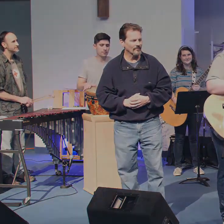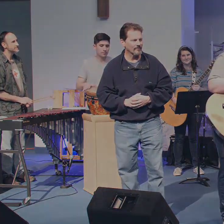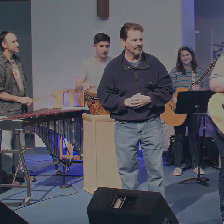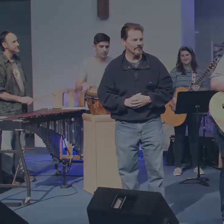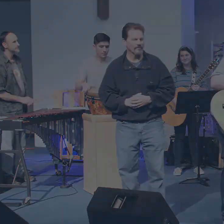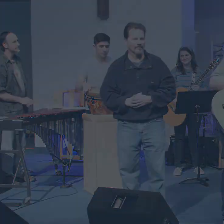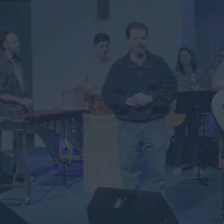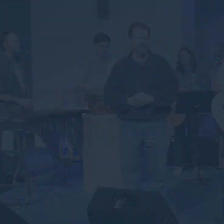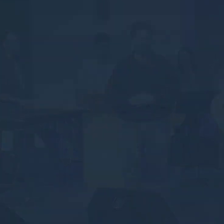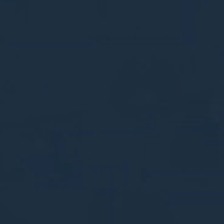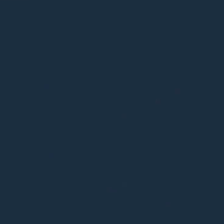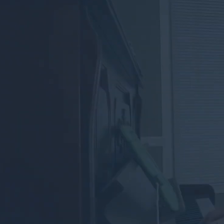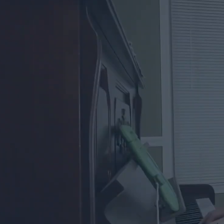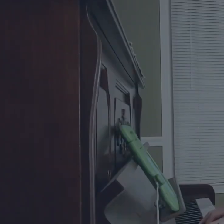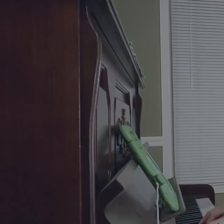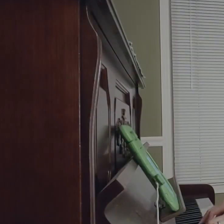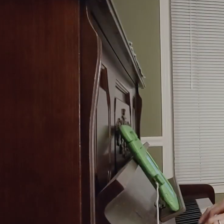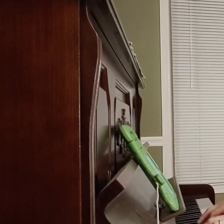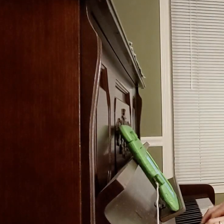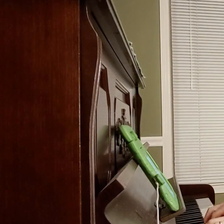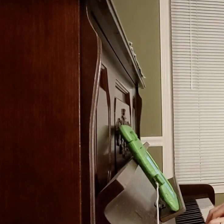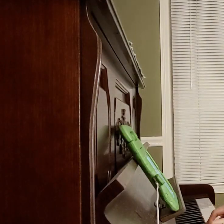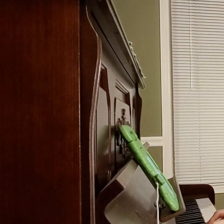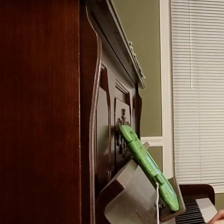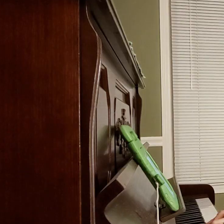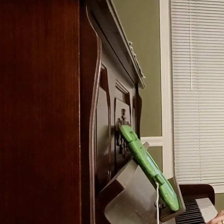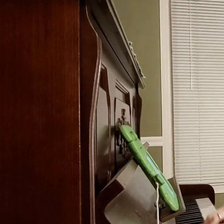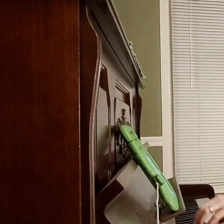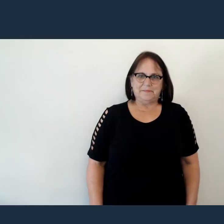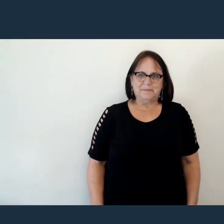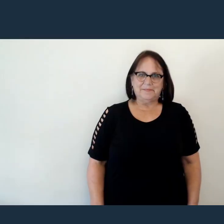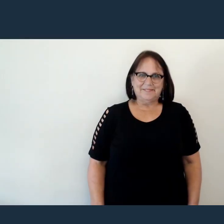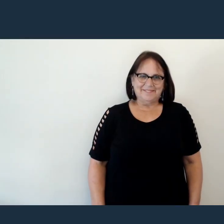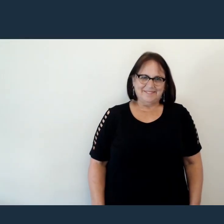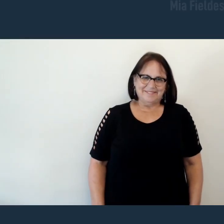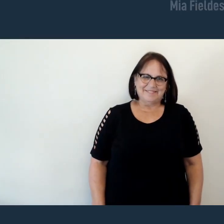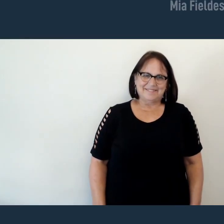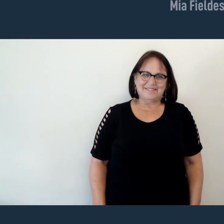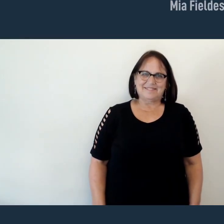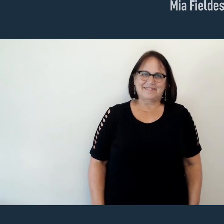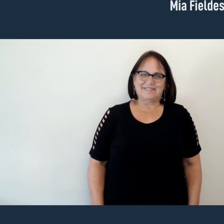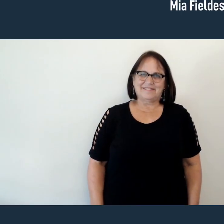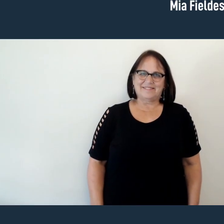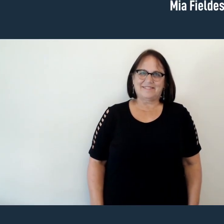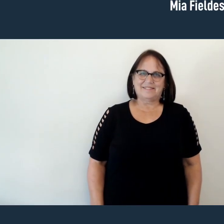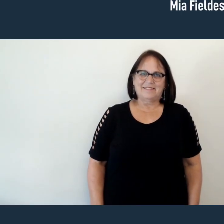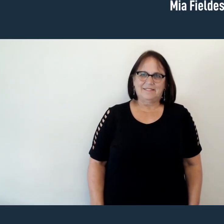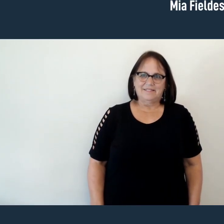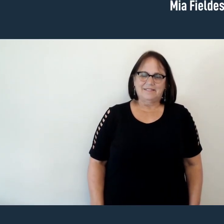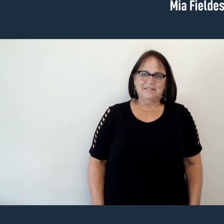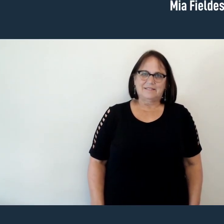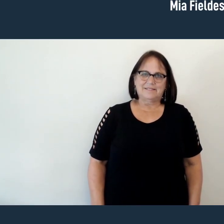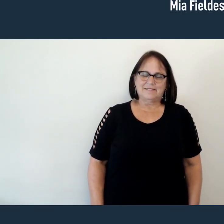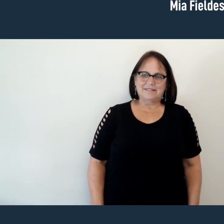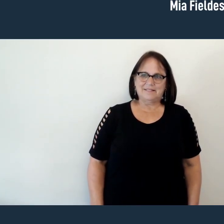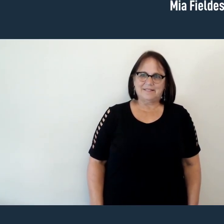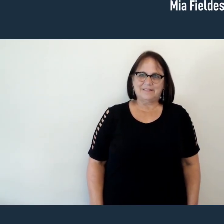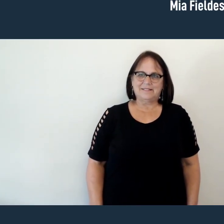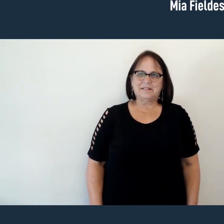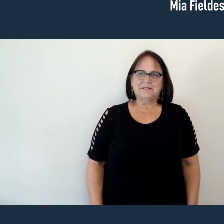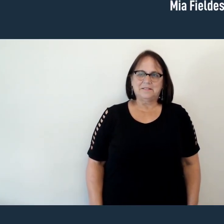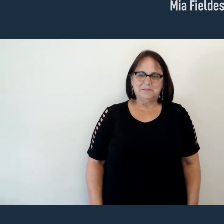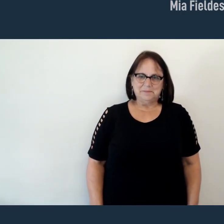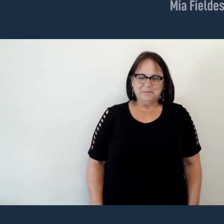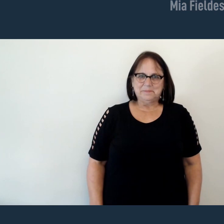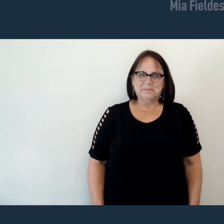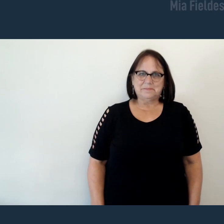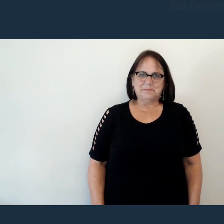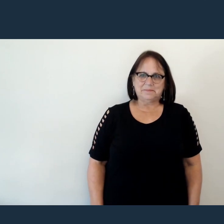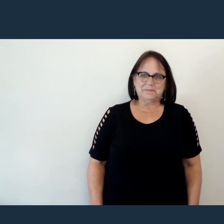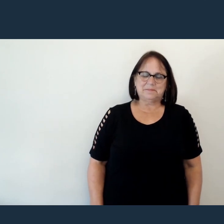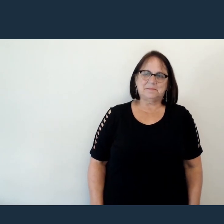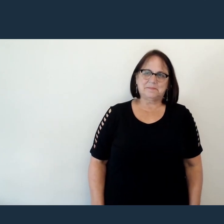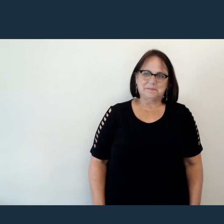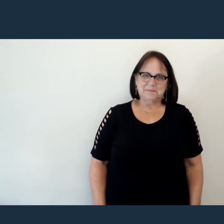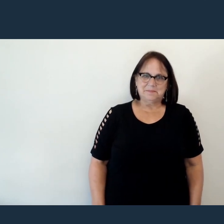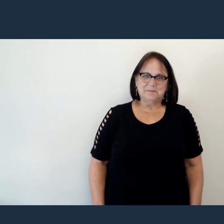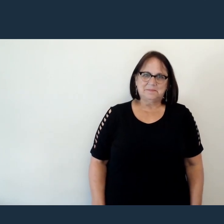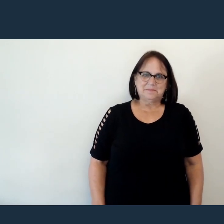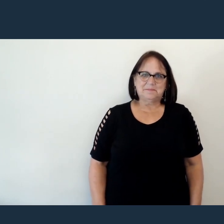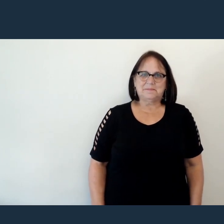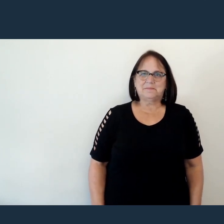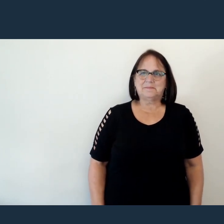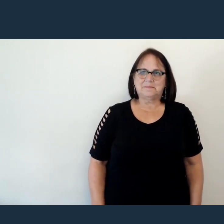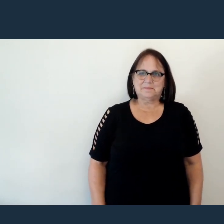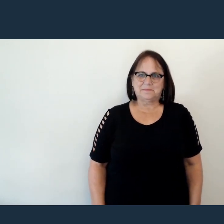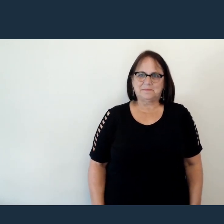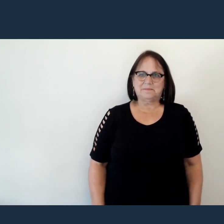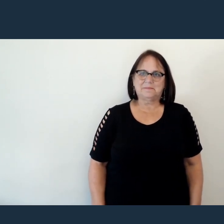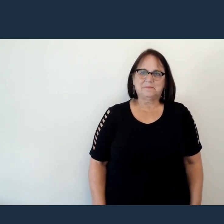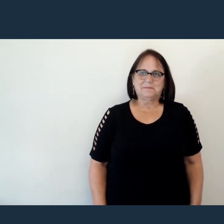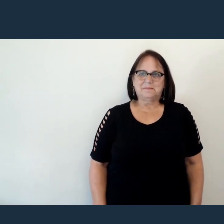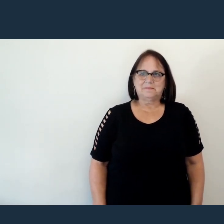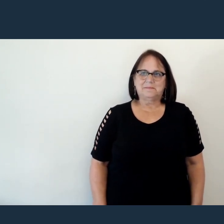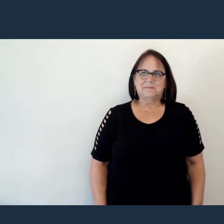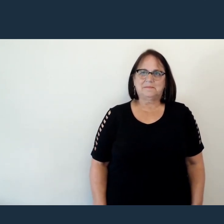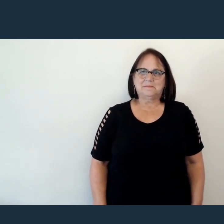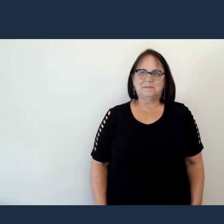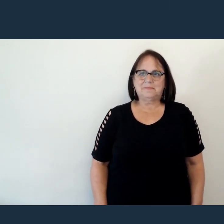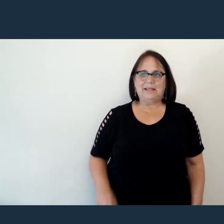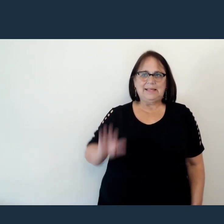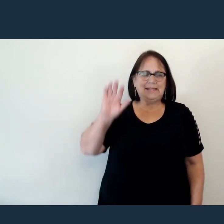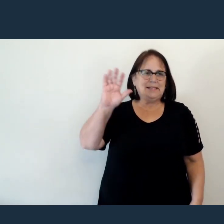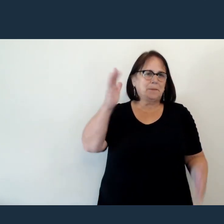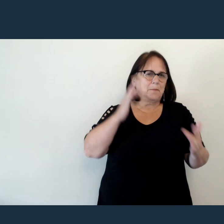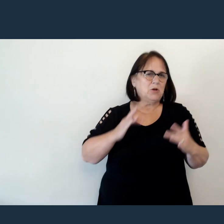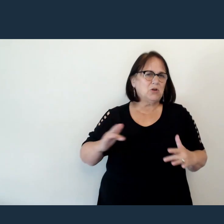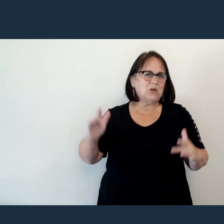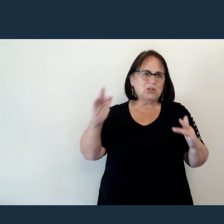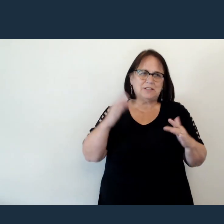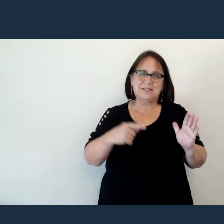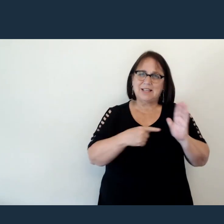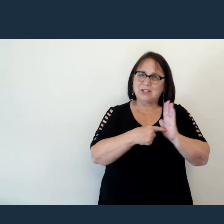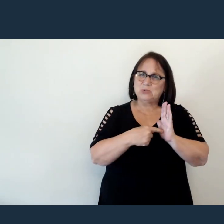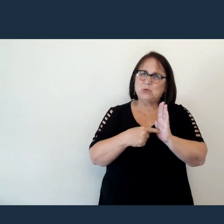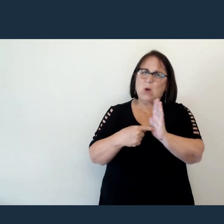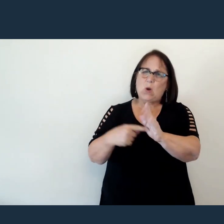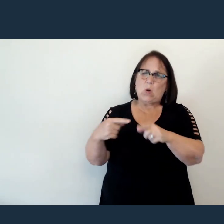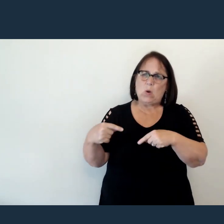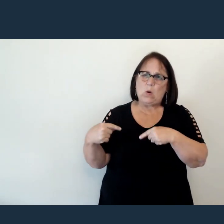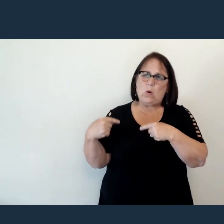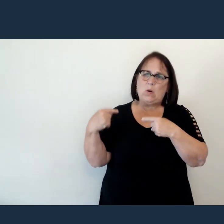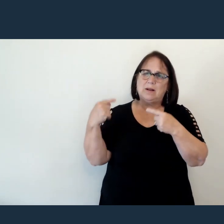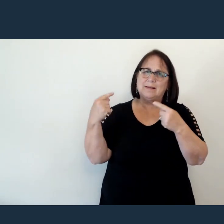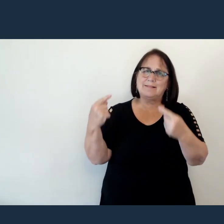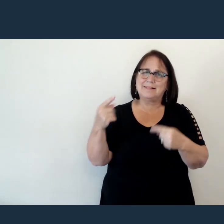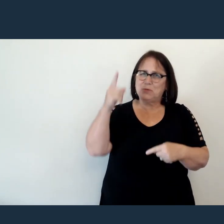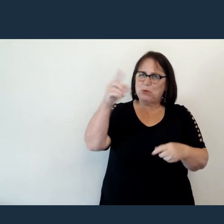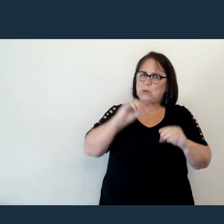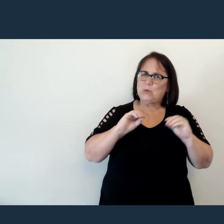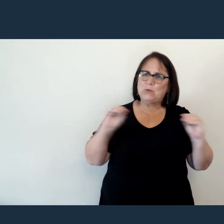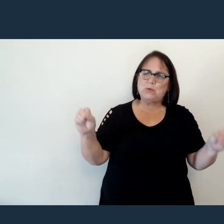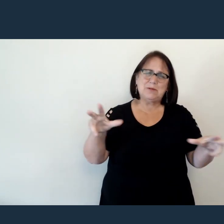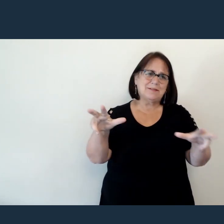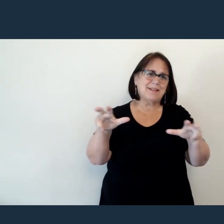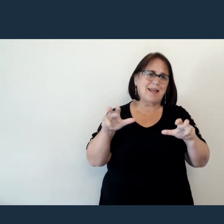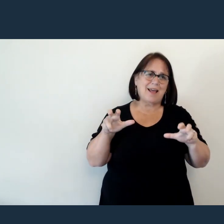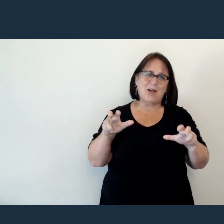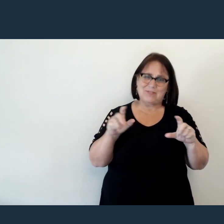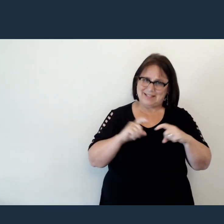What mercy was revealed What selflessness and peace